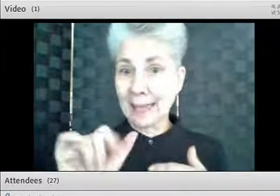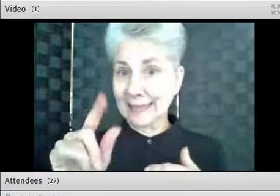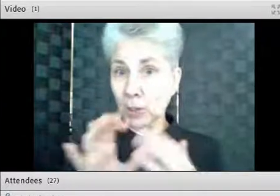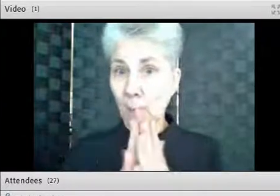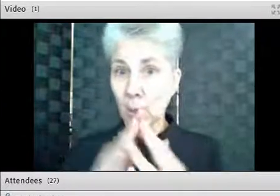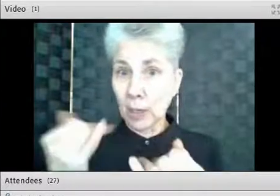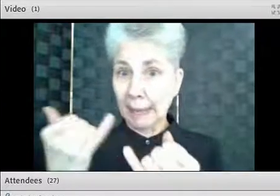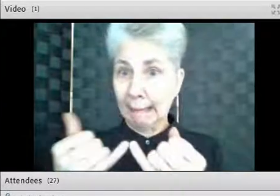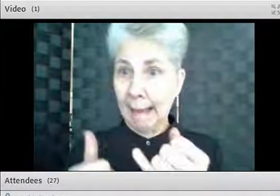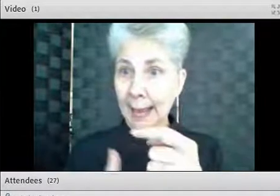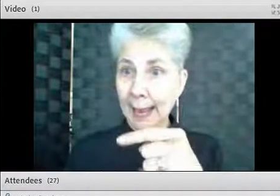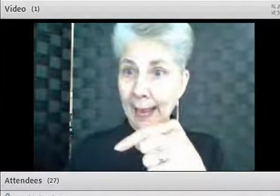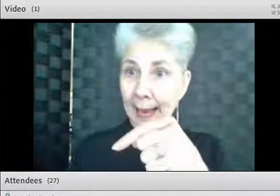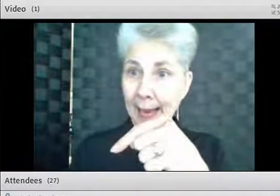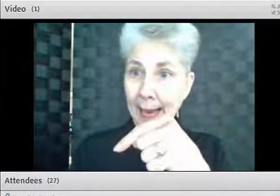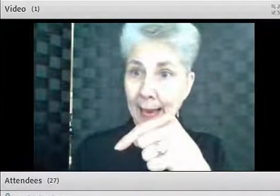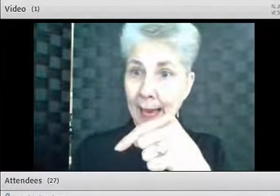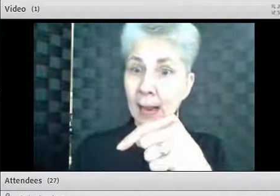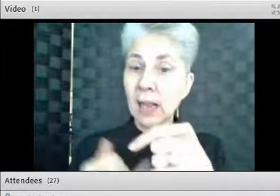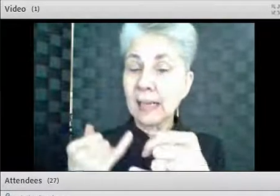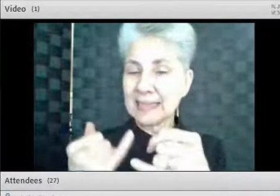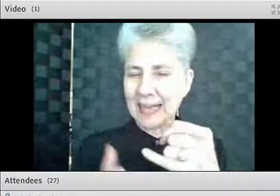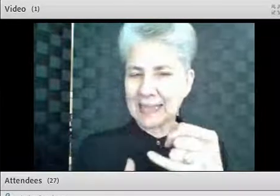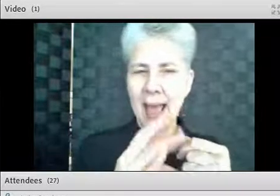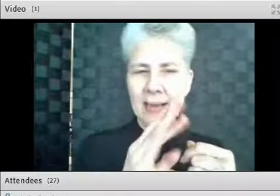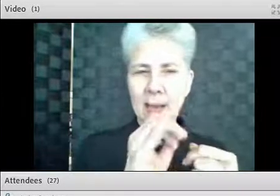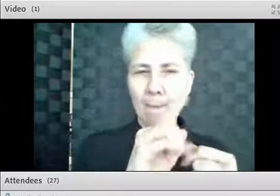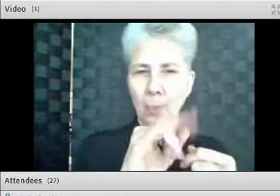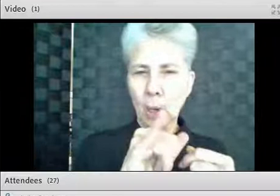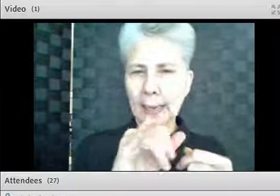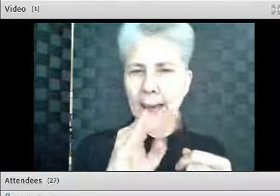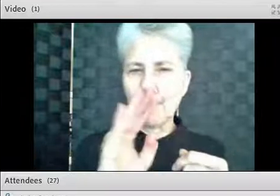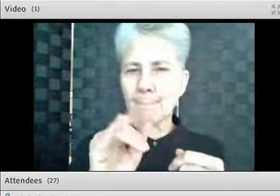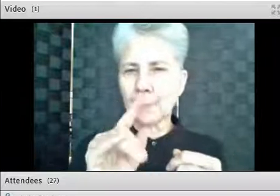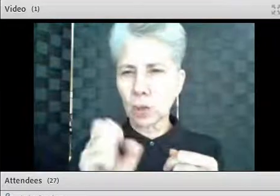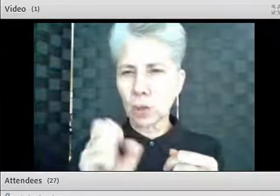because alphabetically, he comes after Brady and Butters, then I would still have, you know,